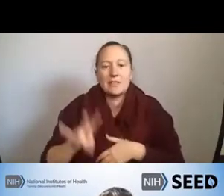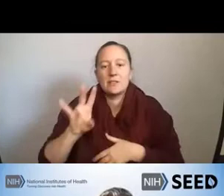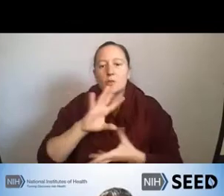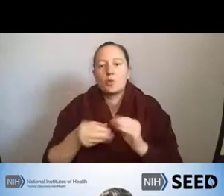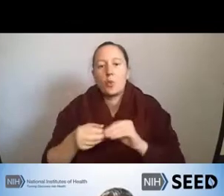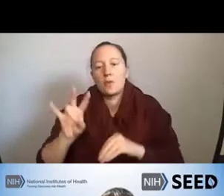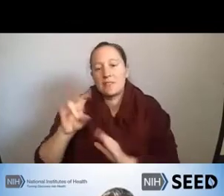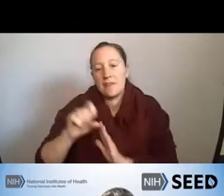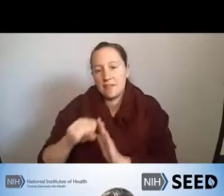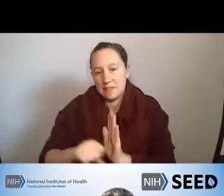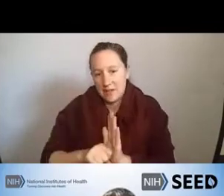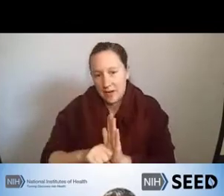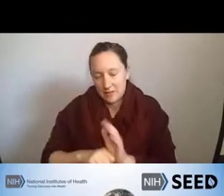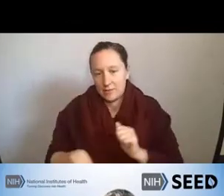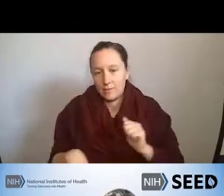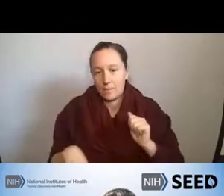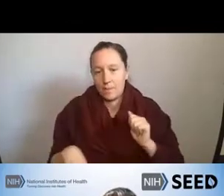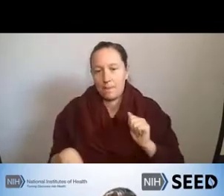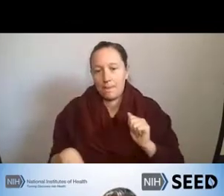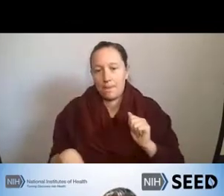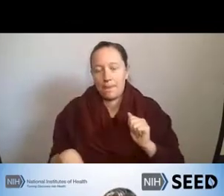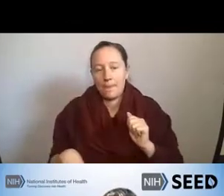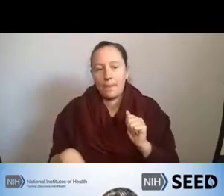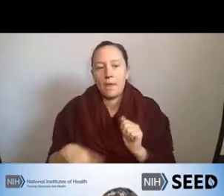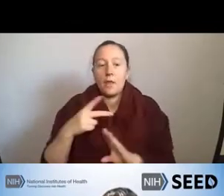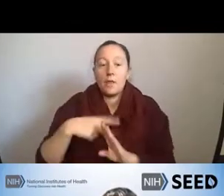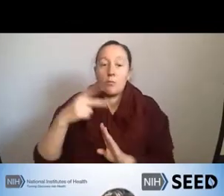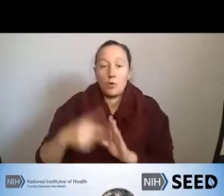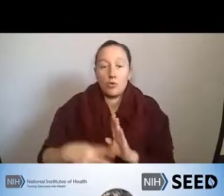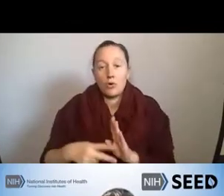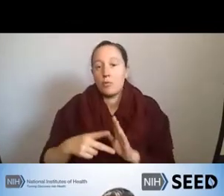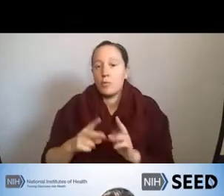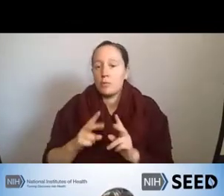And so this program was quite successful,